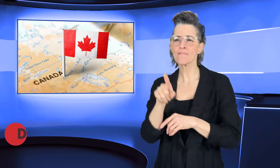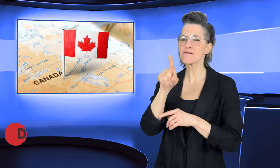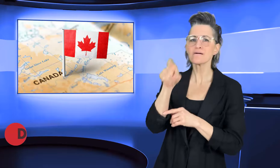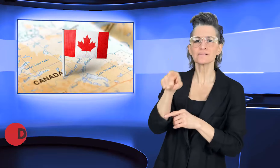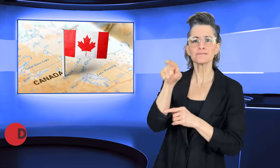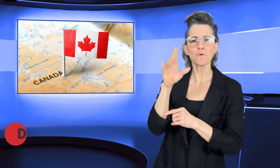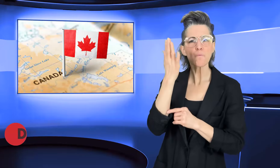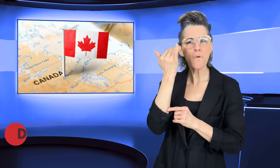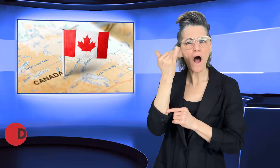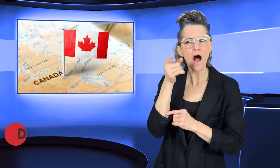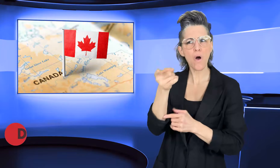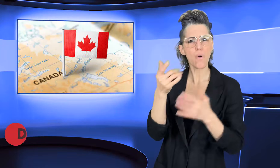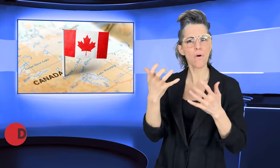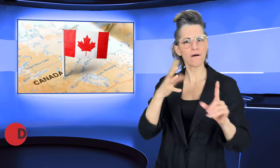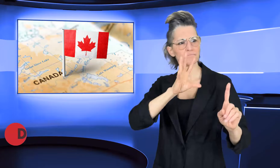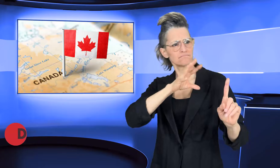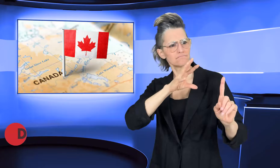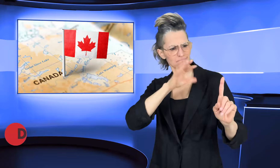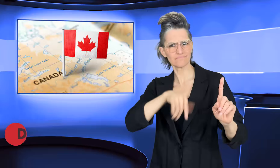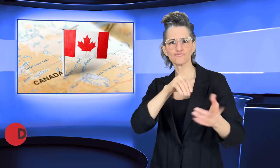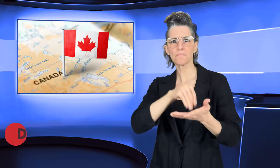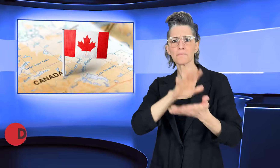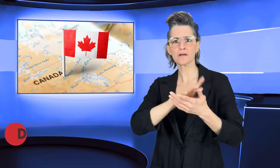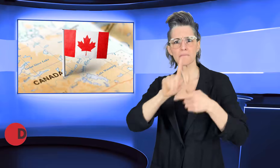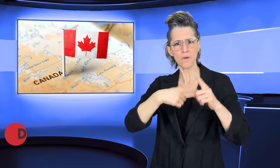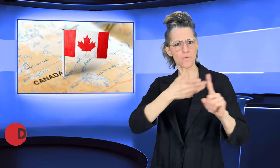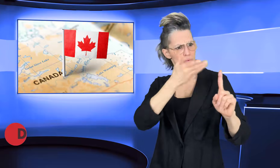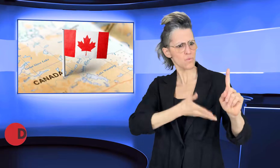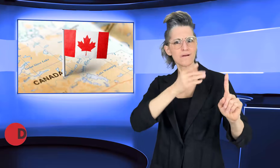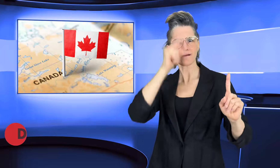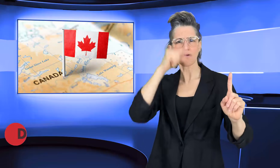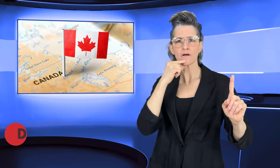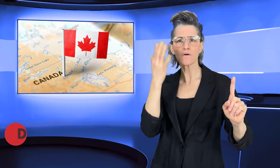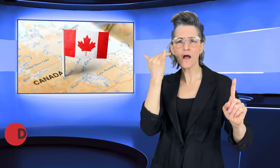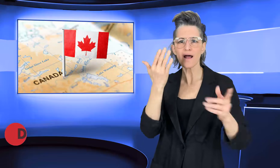What led you to produce this documentary about Gary Malkowski?